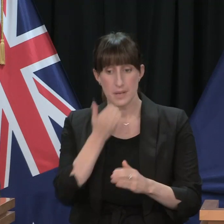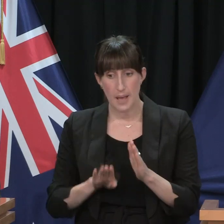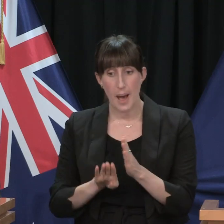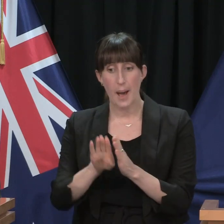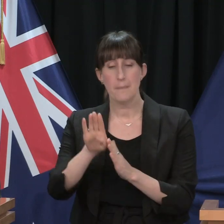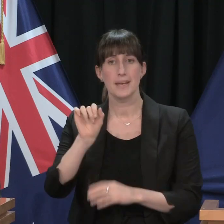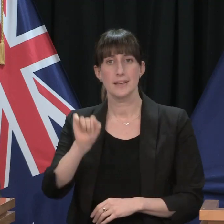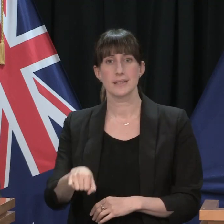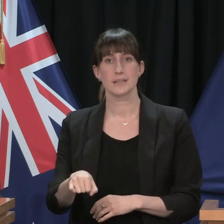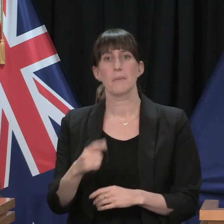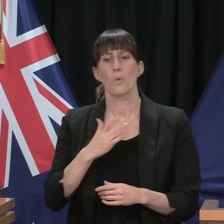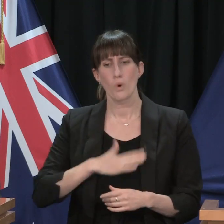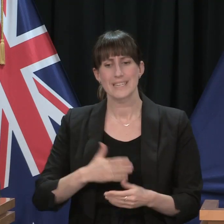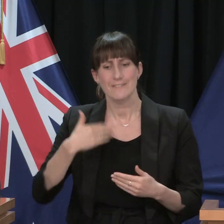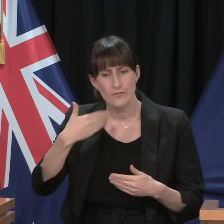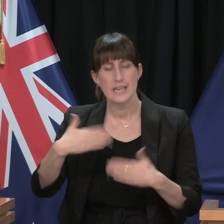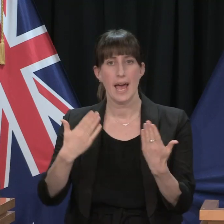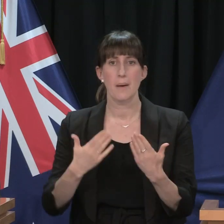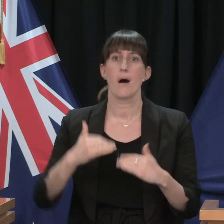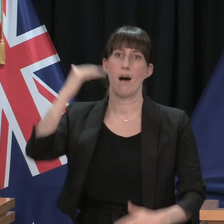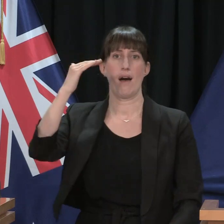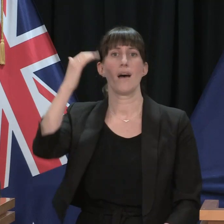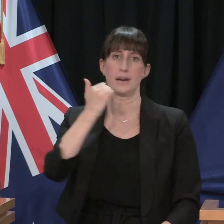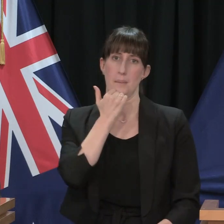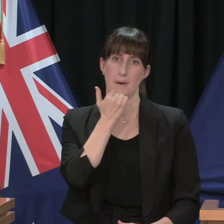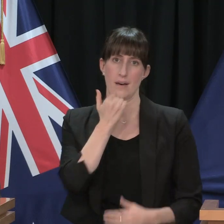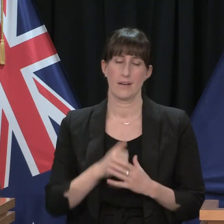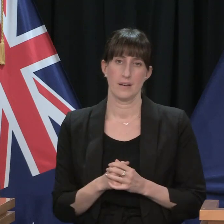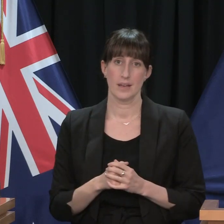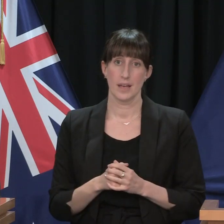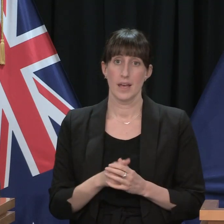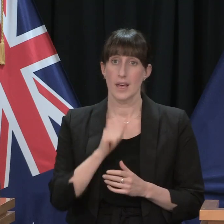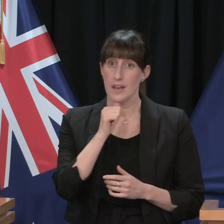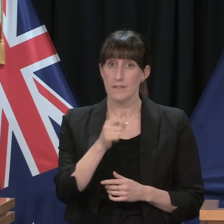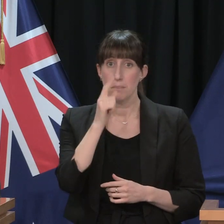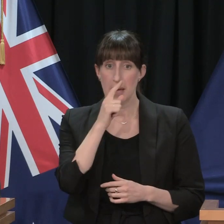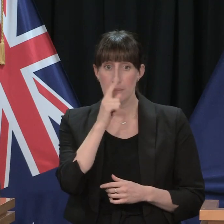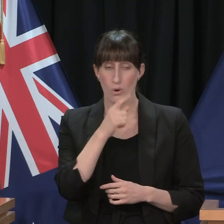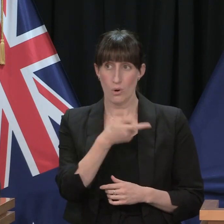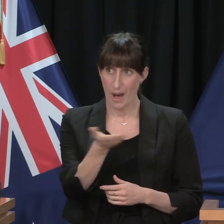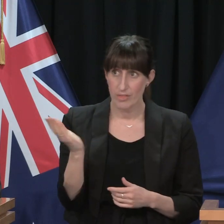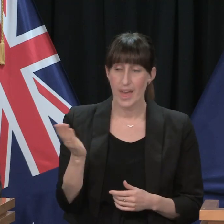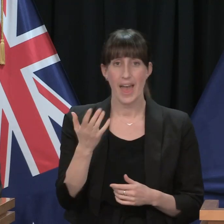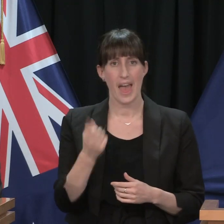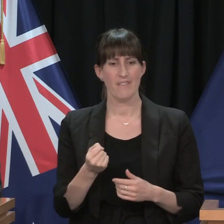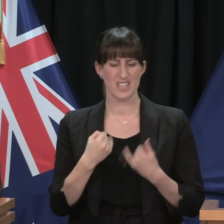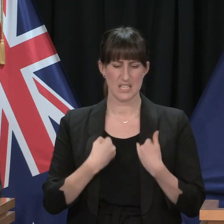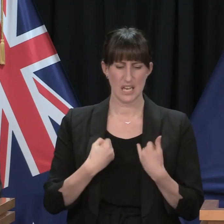enough. Testing numbers in our community are on the increase, we want to see higher rates of